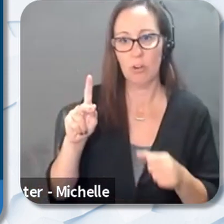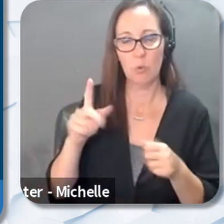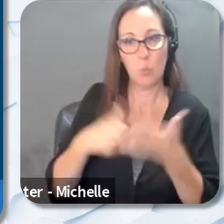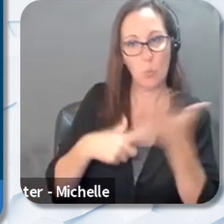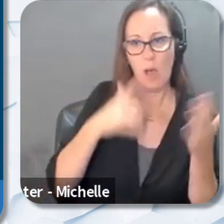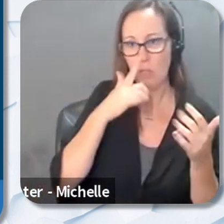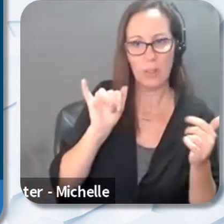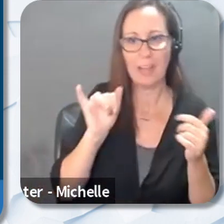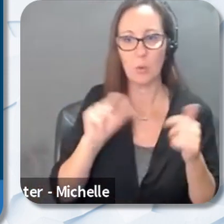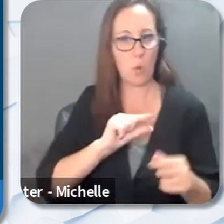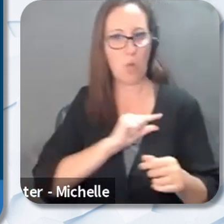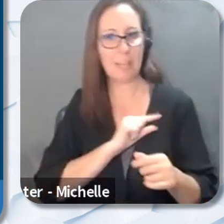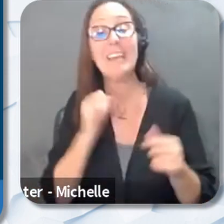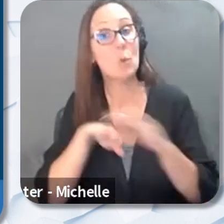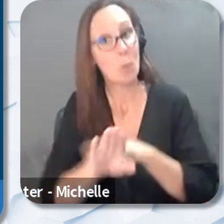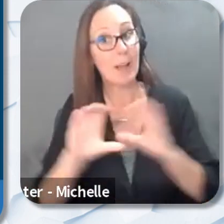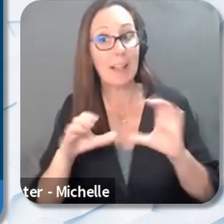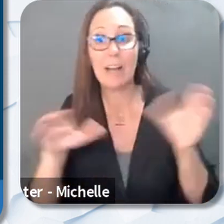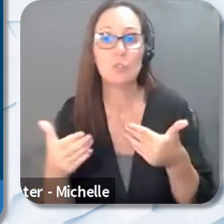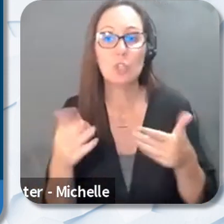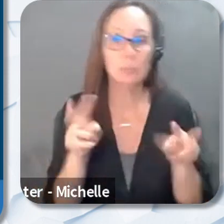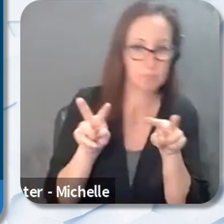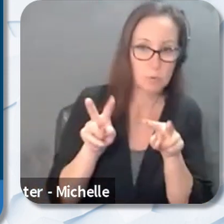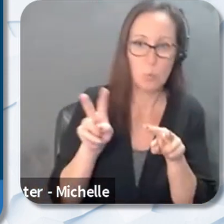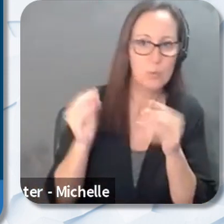what if you walk into a classroom, what do you see the teacher doing what do you see.